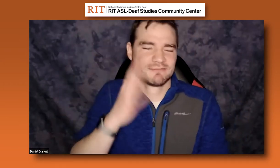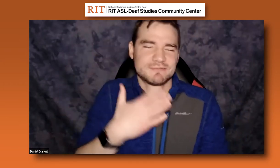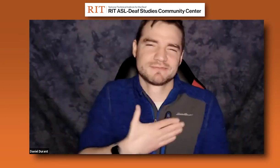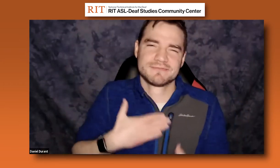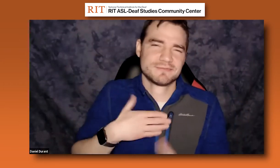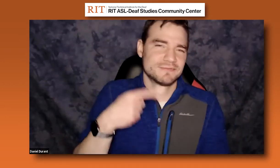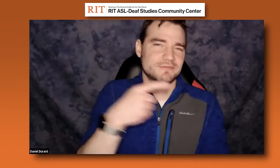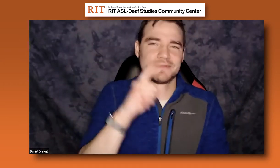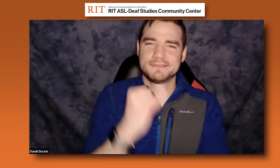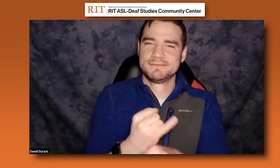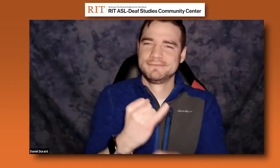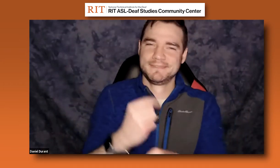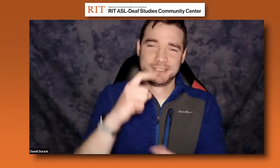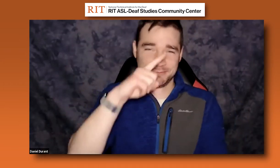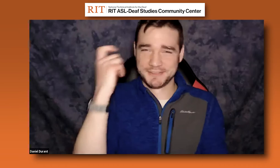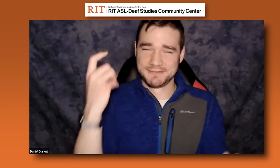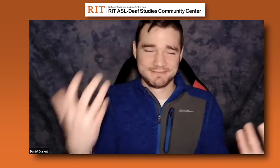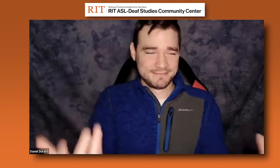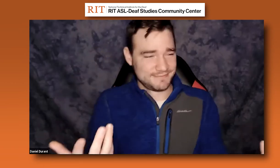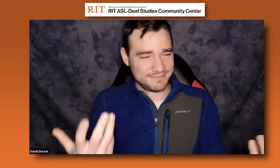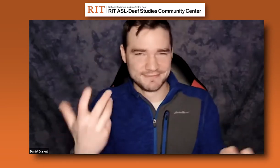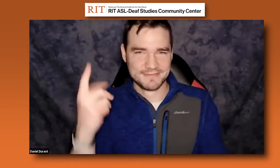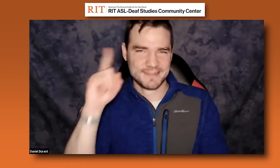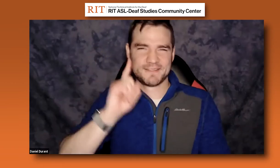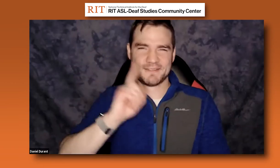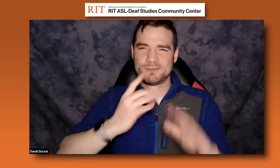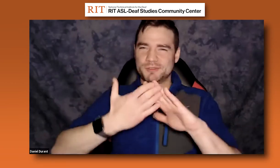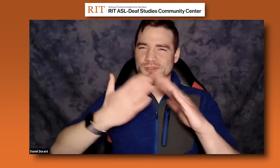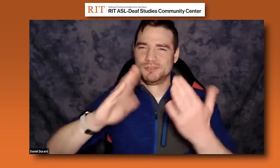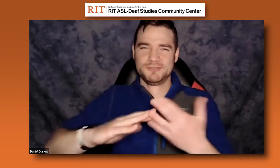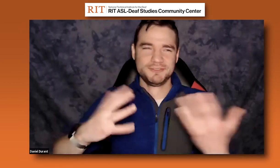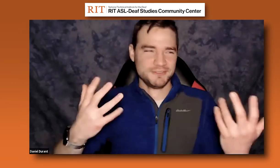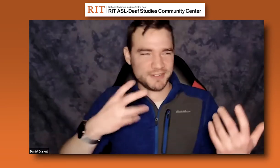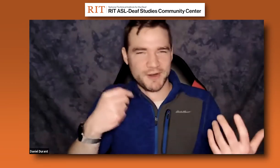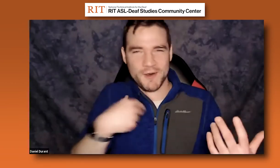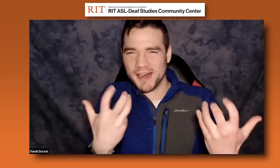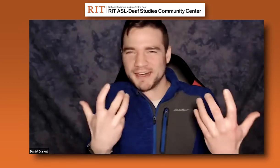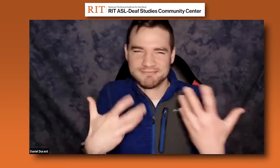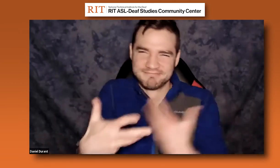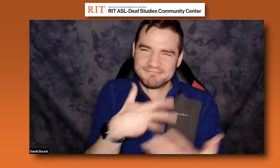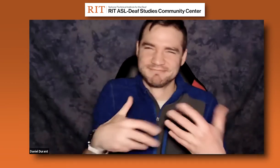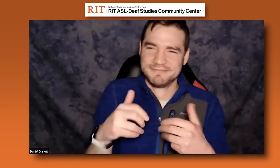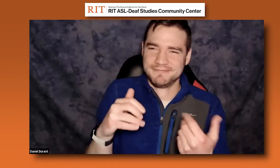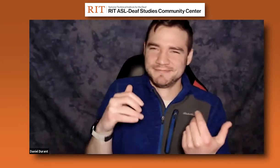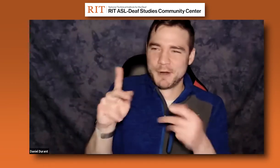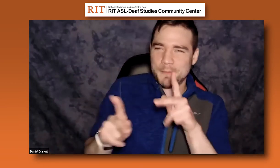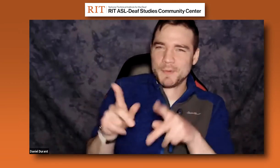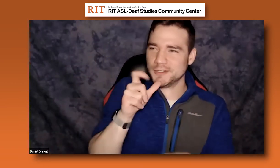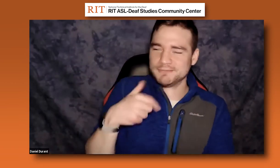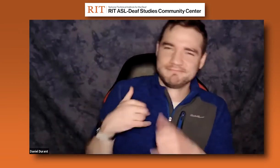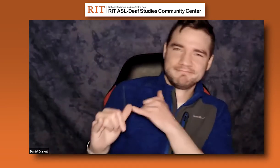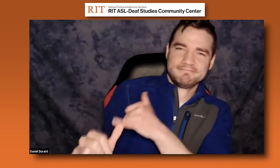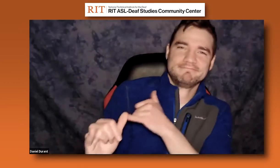but I knew I would enjoy being in that environment, you know, being in the Deaf community, being around